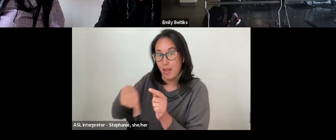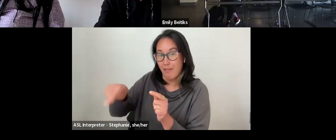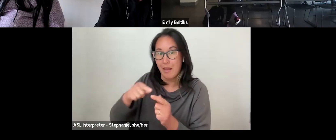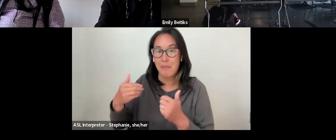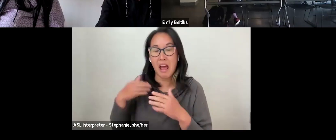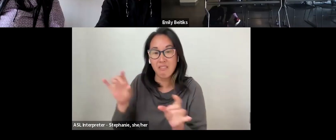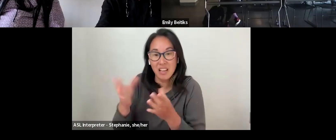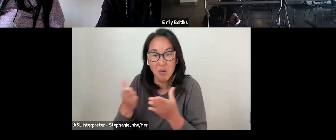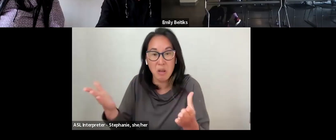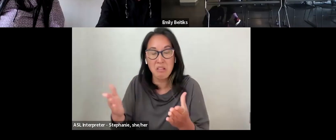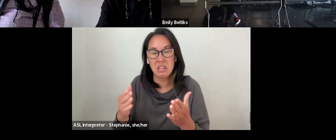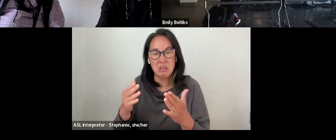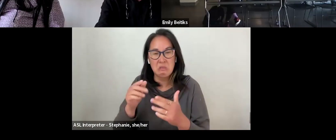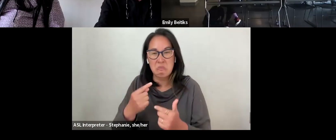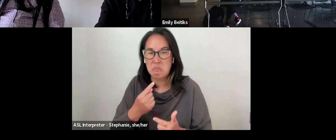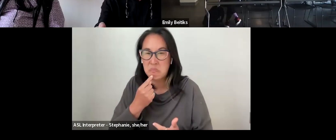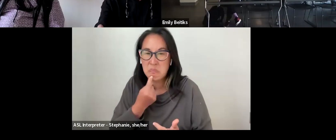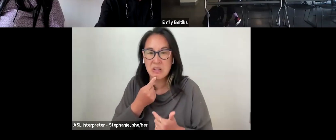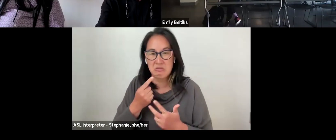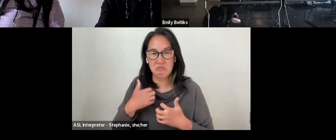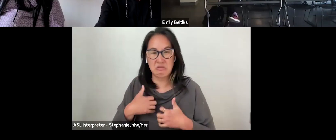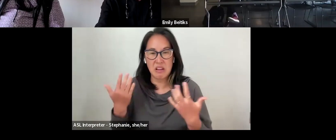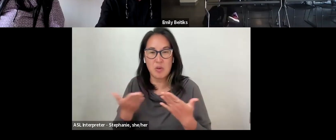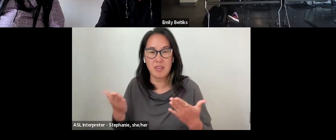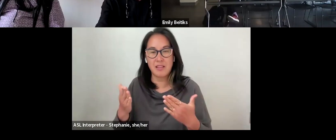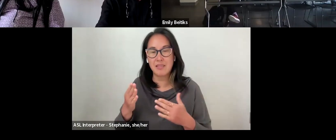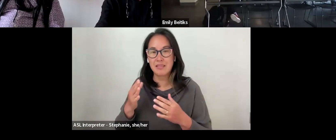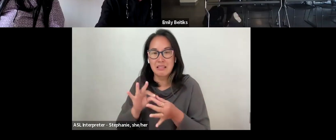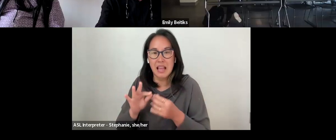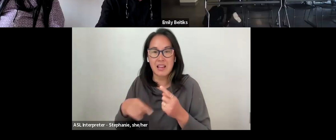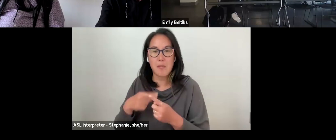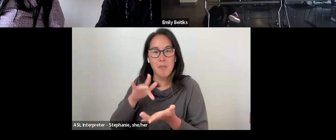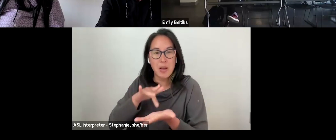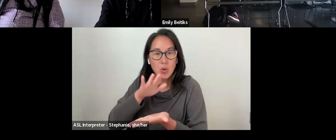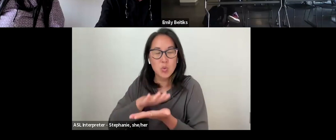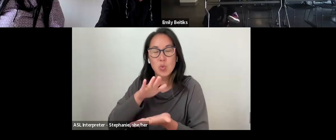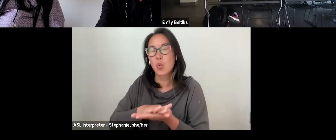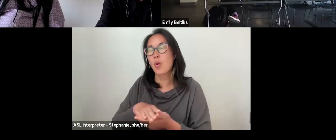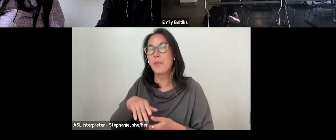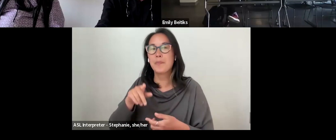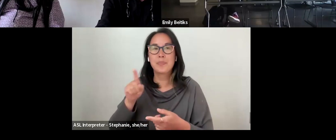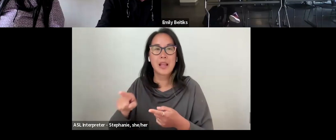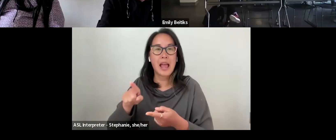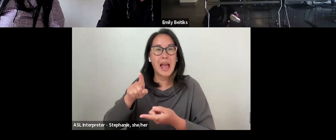Bitter, angry things to say about medical school, medical training, academic medicine, the culture of academic medicine.